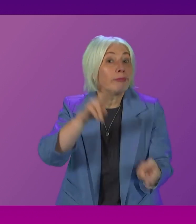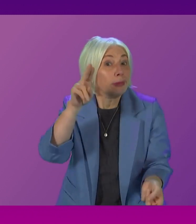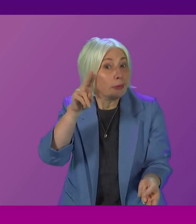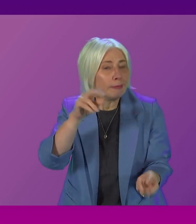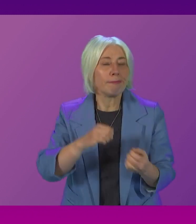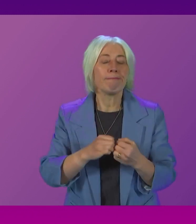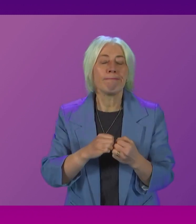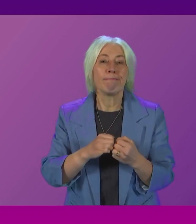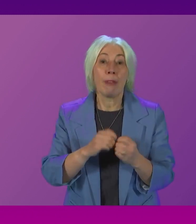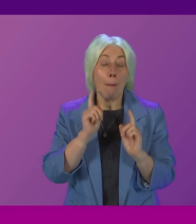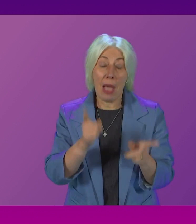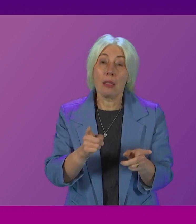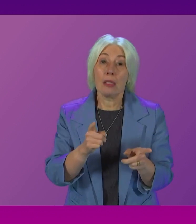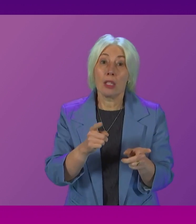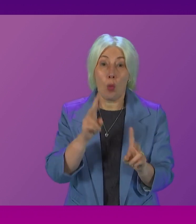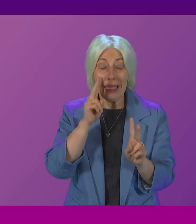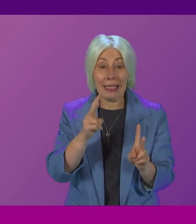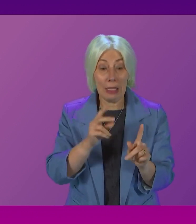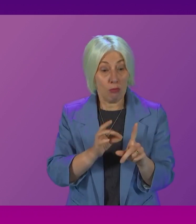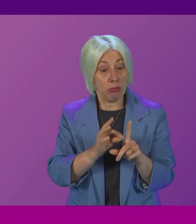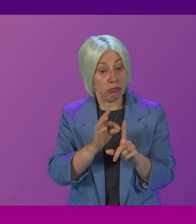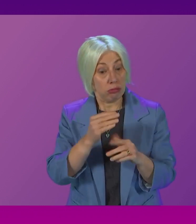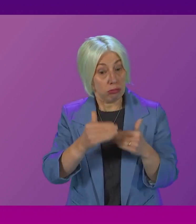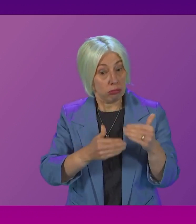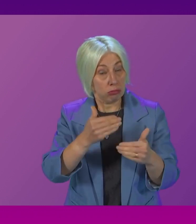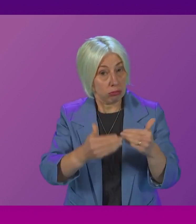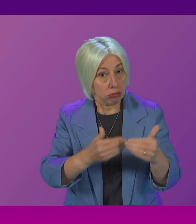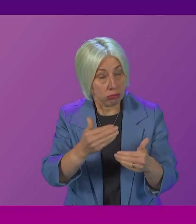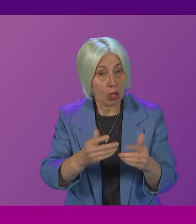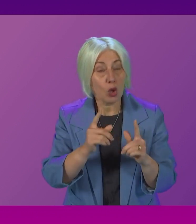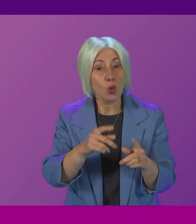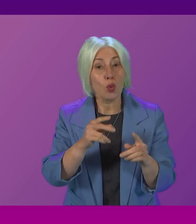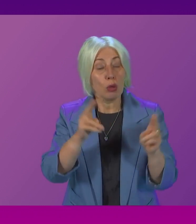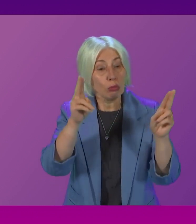That said, we are seeing progress, in that the number of people who are waiting longest